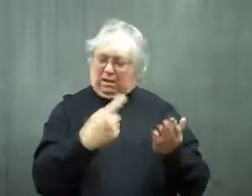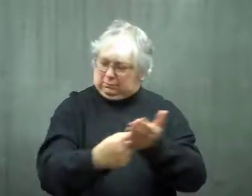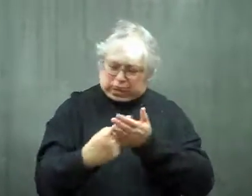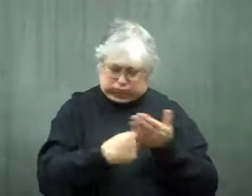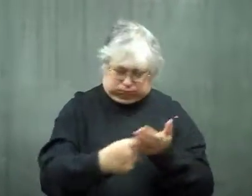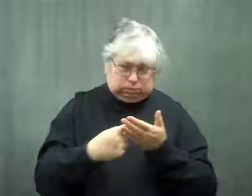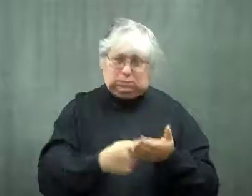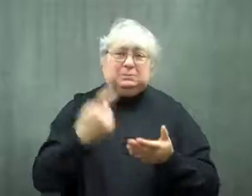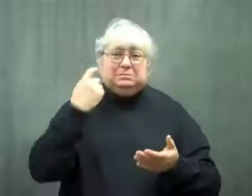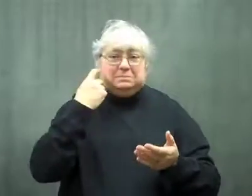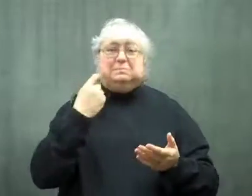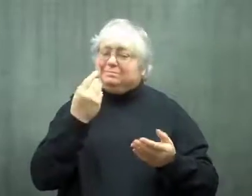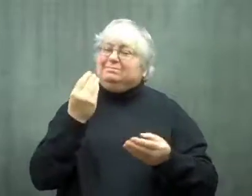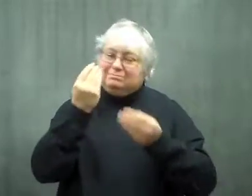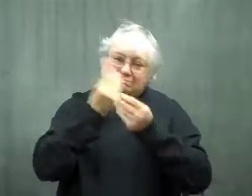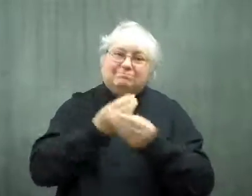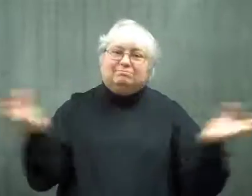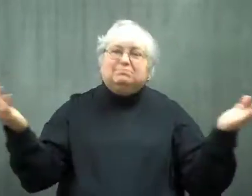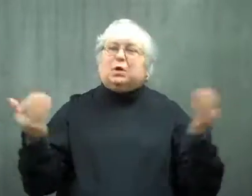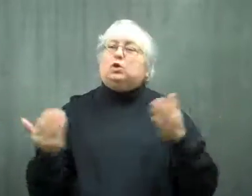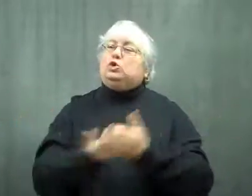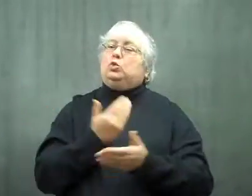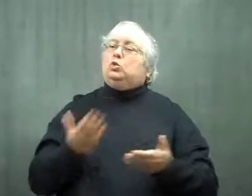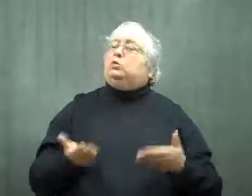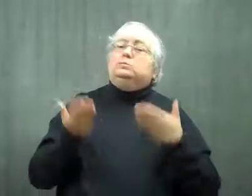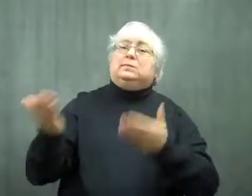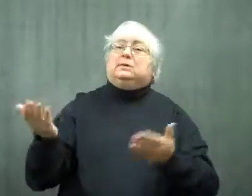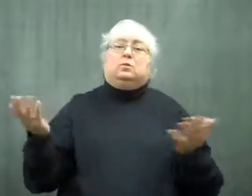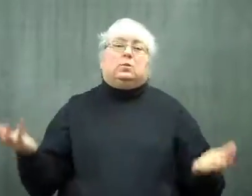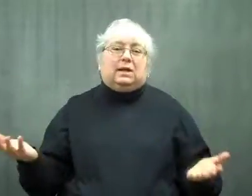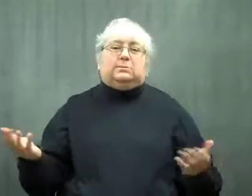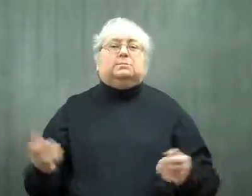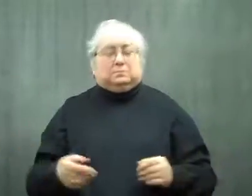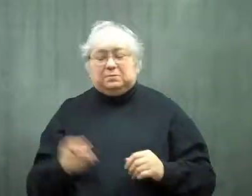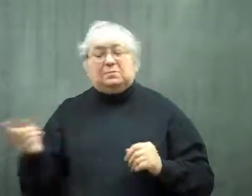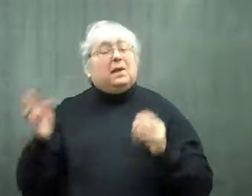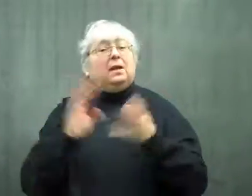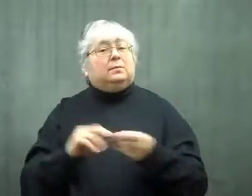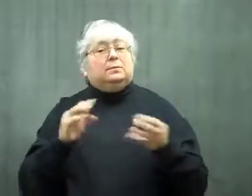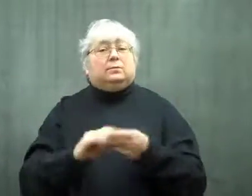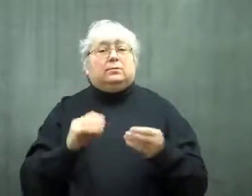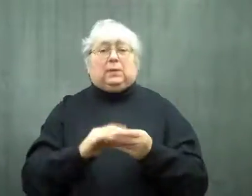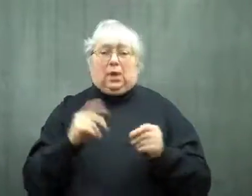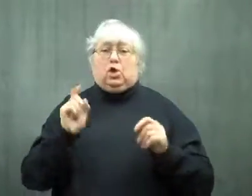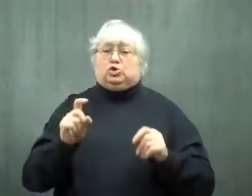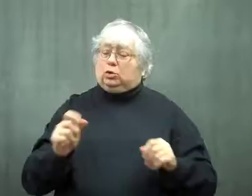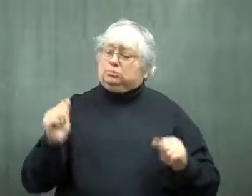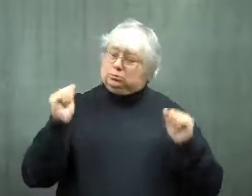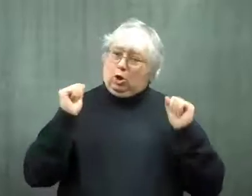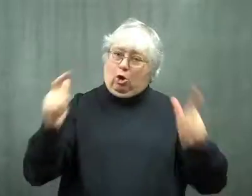They came out with some new recommendations.